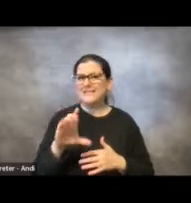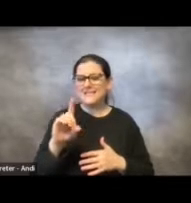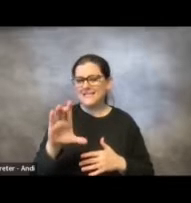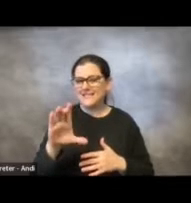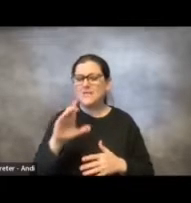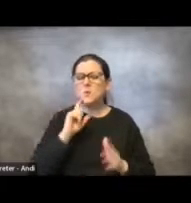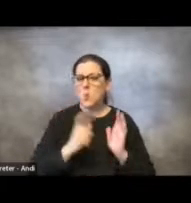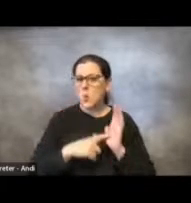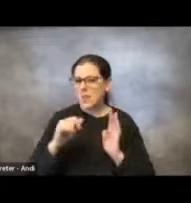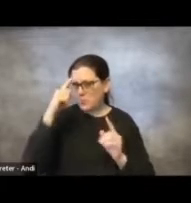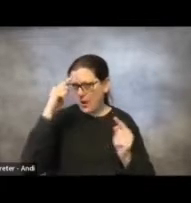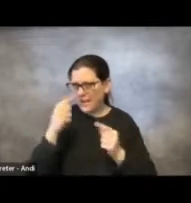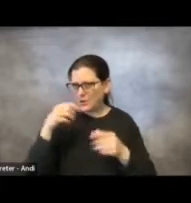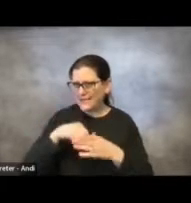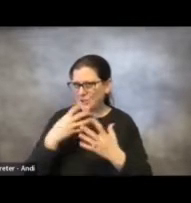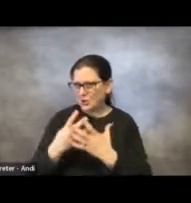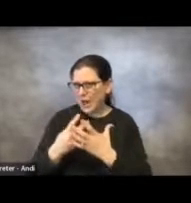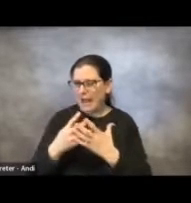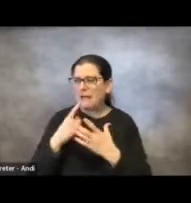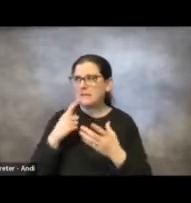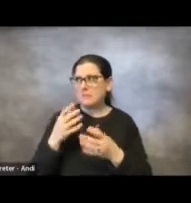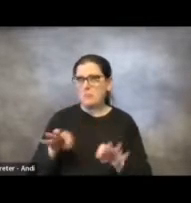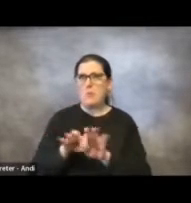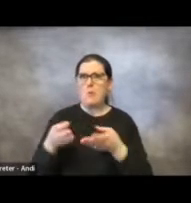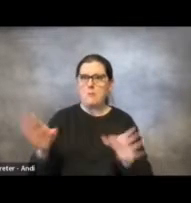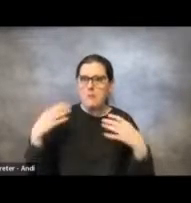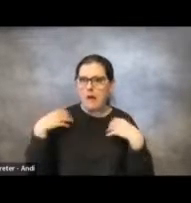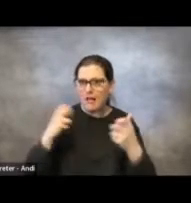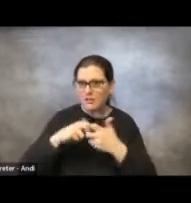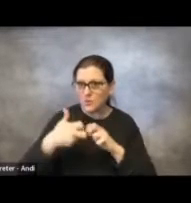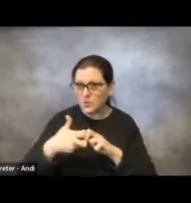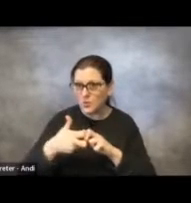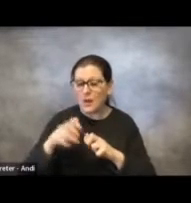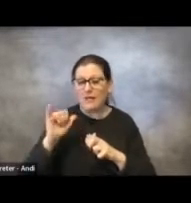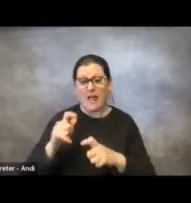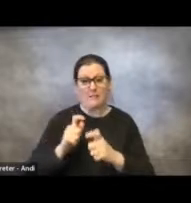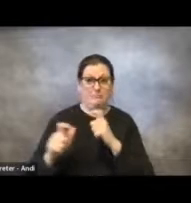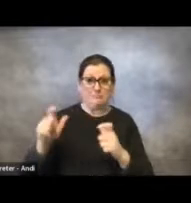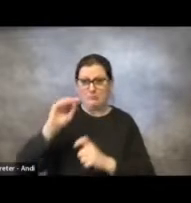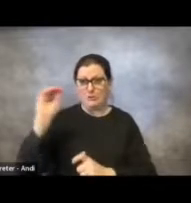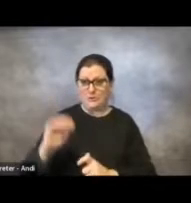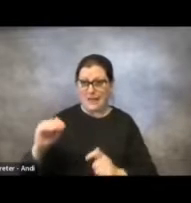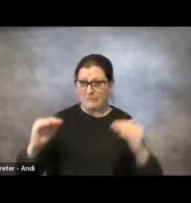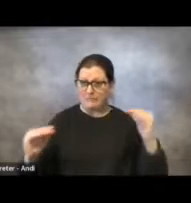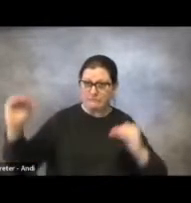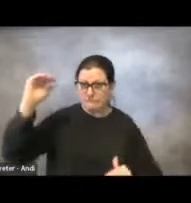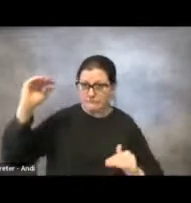important public health problem. Lum. And due to this alarming prevalence in 2022, Congress